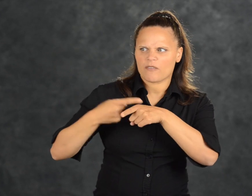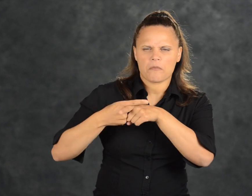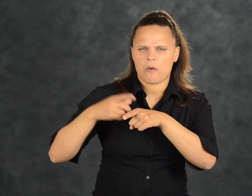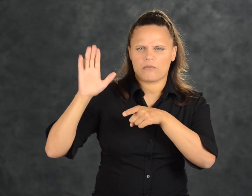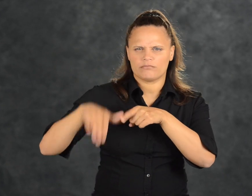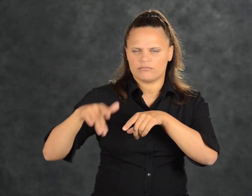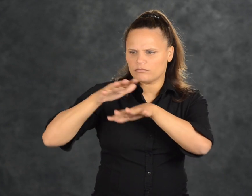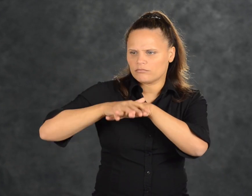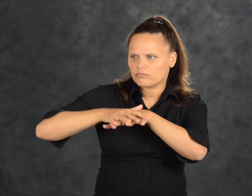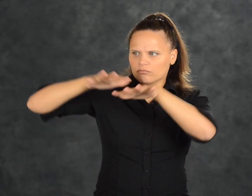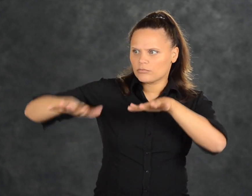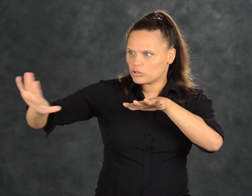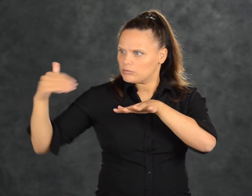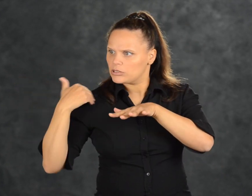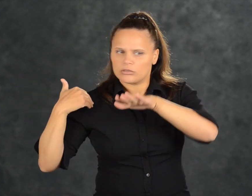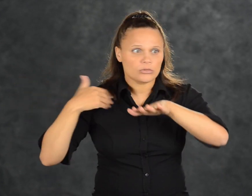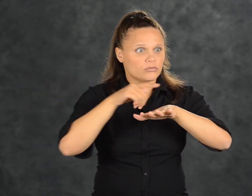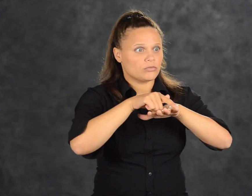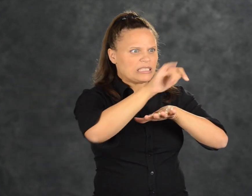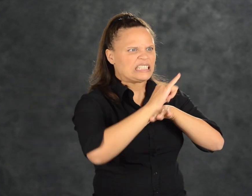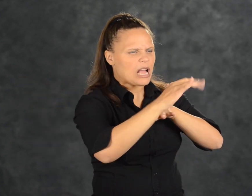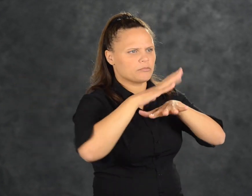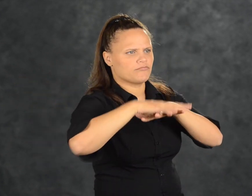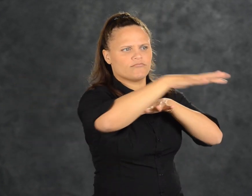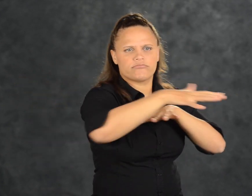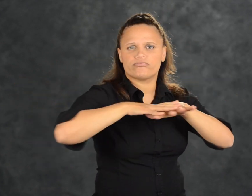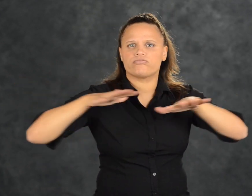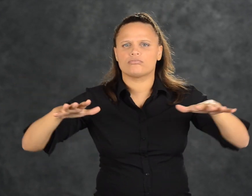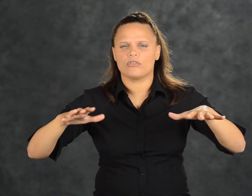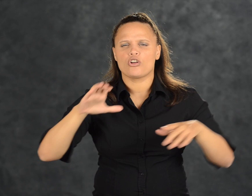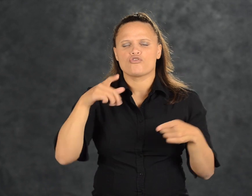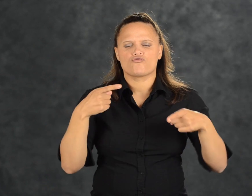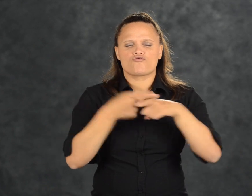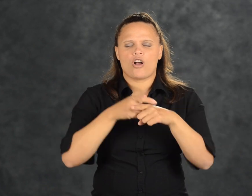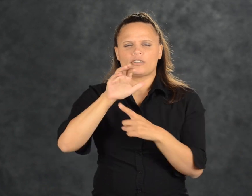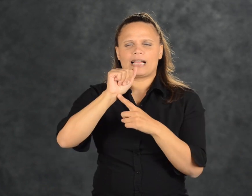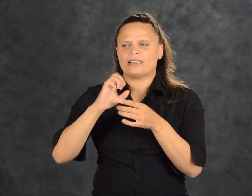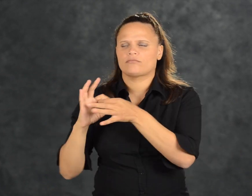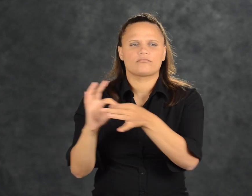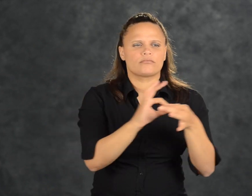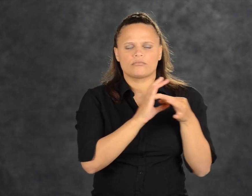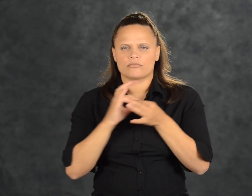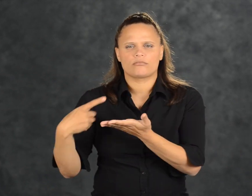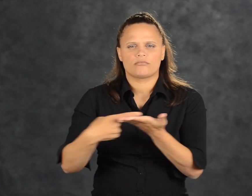between providers the Children’s Specialist can help clarify what will be expected from each provider.